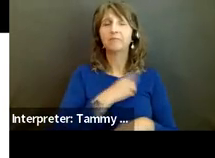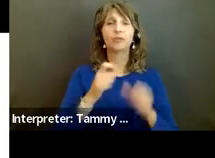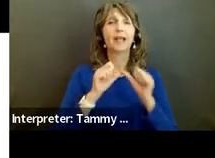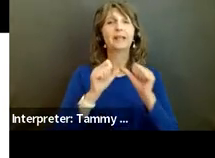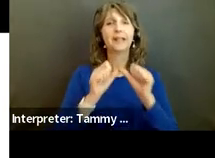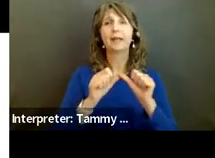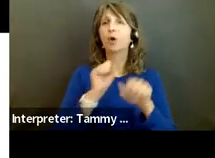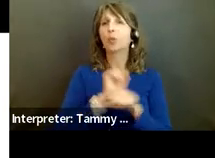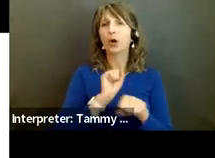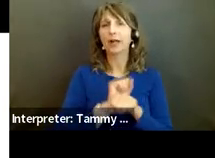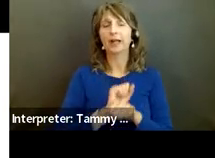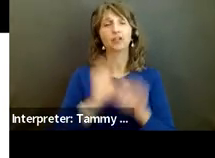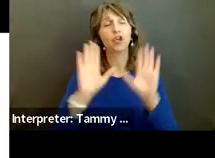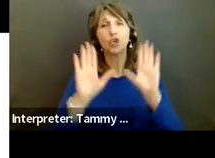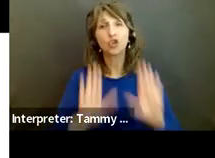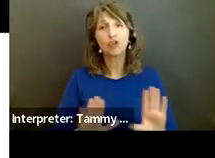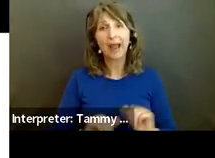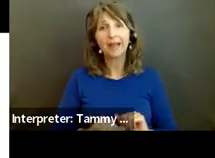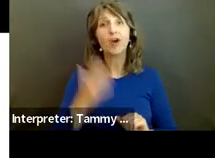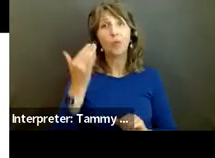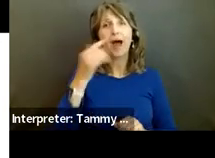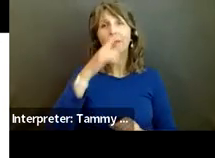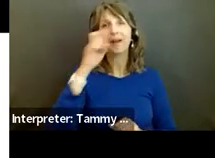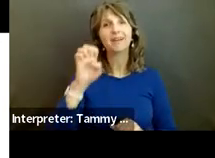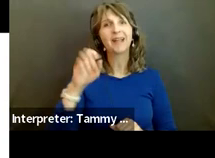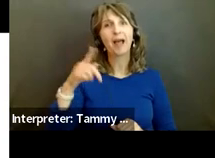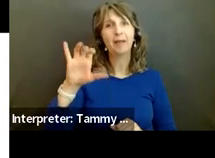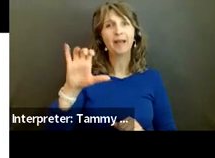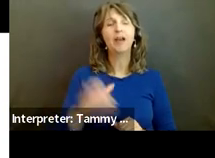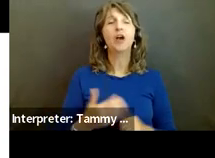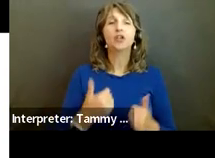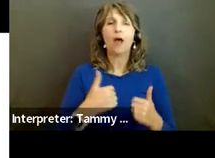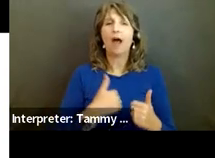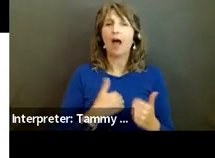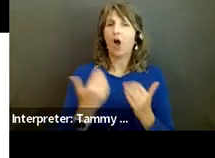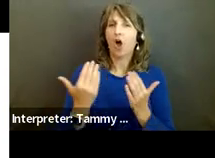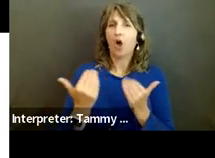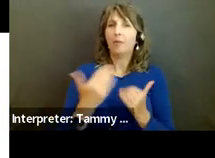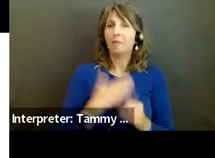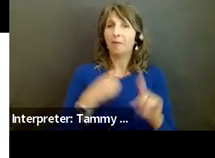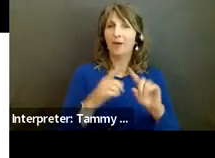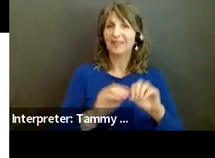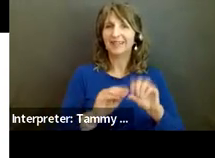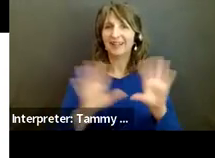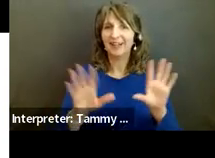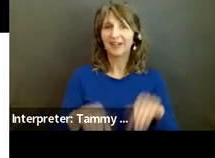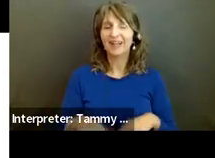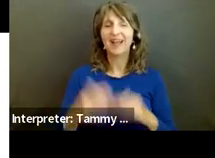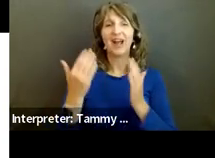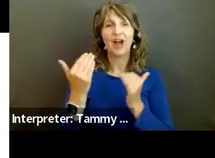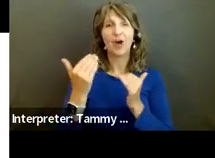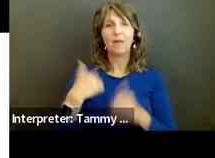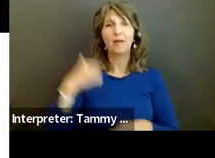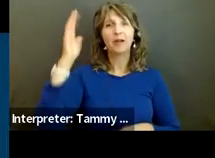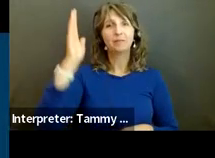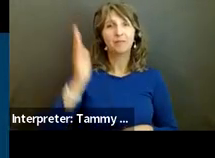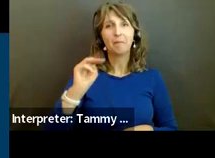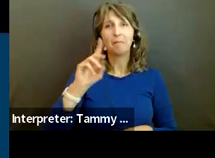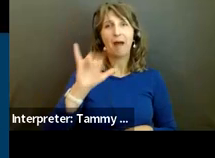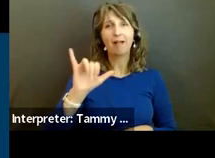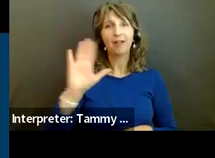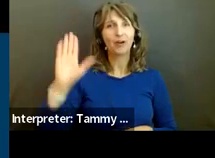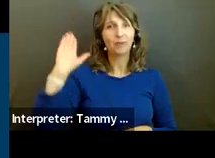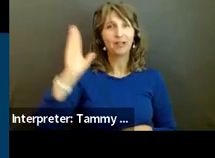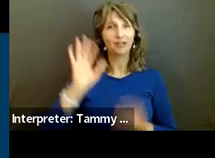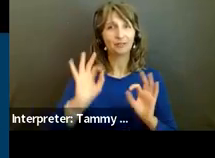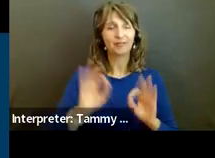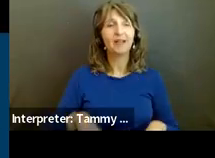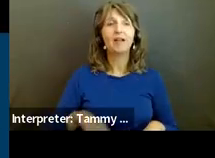Great. Success, right? Okay, I hope that we're illustrating our point here. And I hope I'm doing justice to Marley's presentation, but case 2, so this is another patient I have.